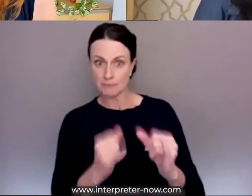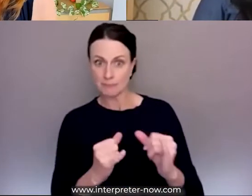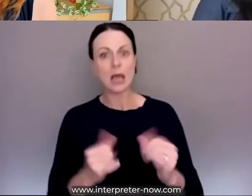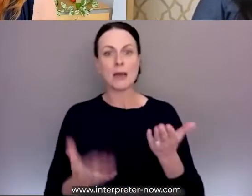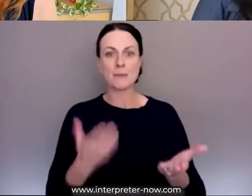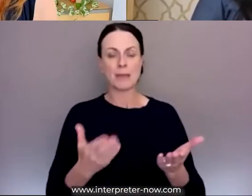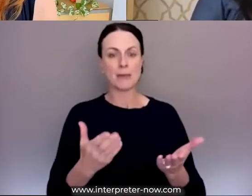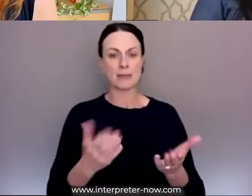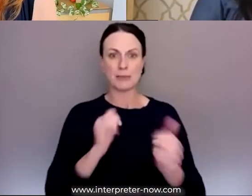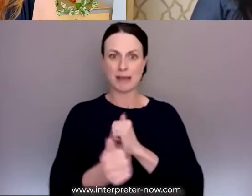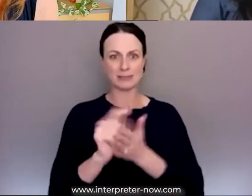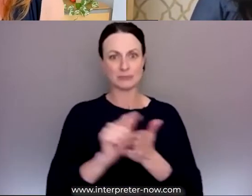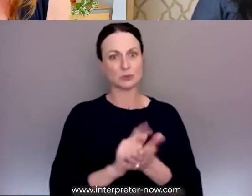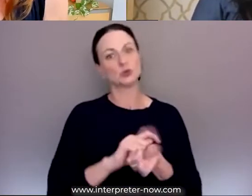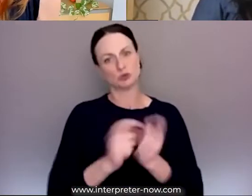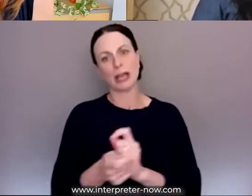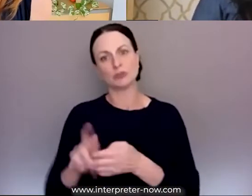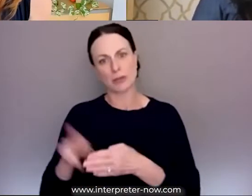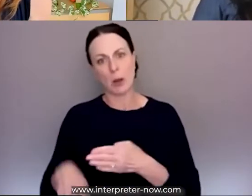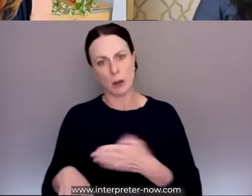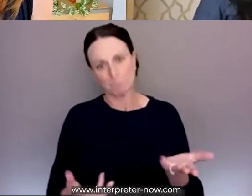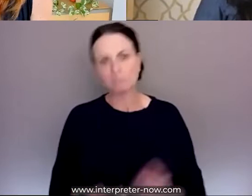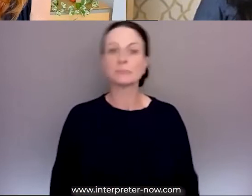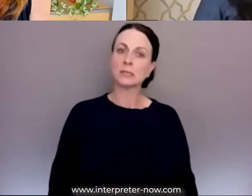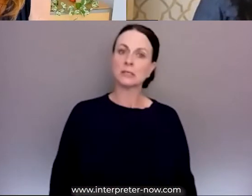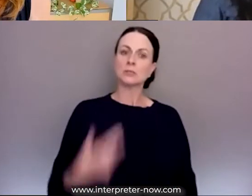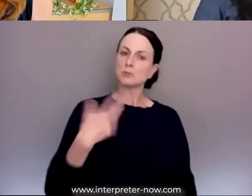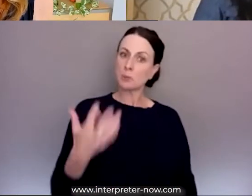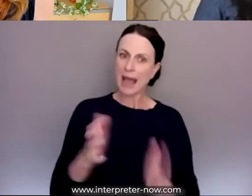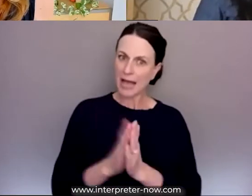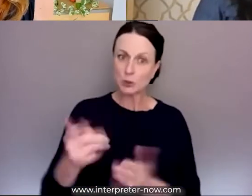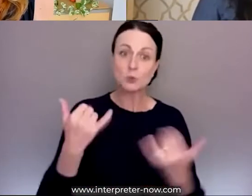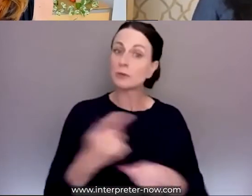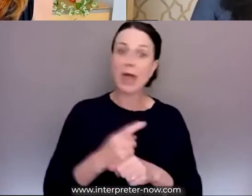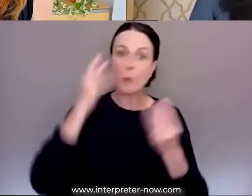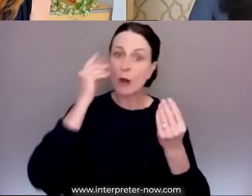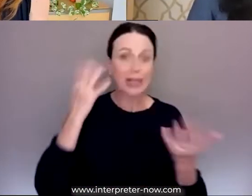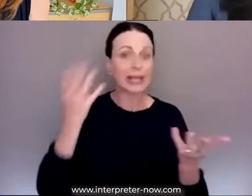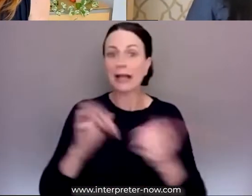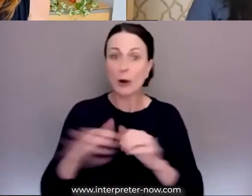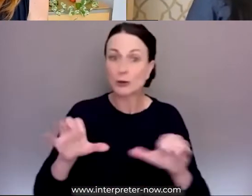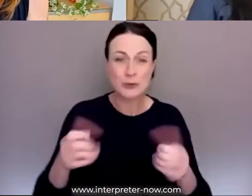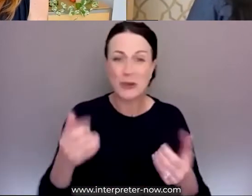legislation to change the outcome. I want to ask you just what are you thinking today? How are you doing? What are you thinking about today?